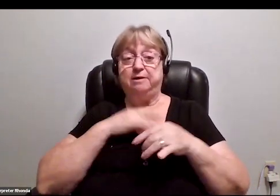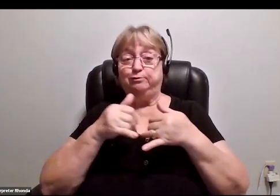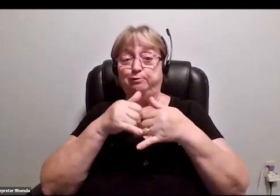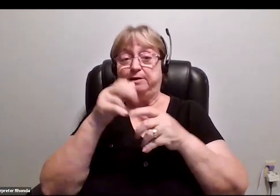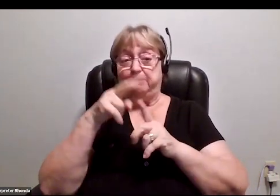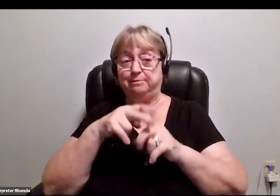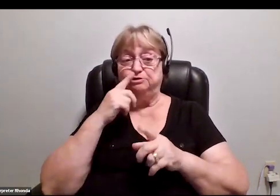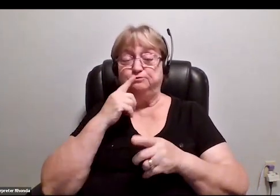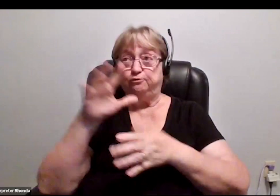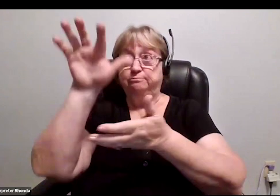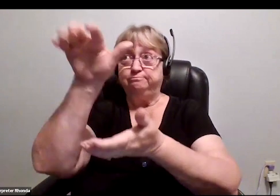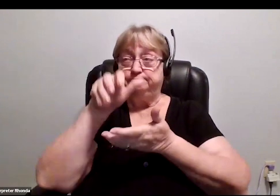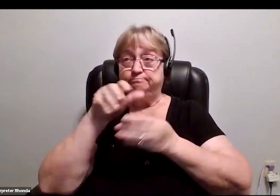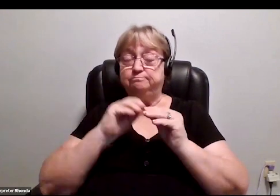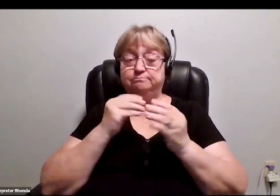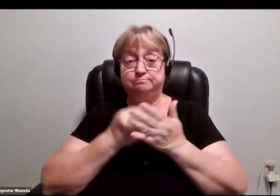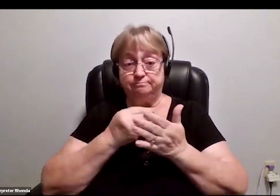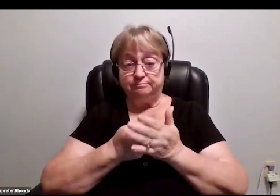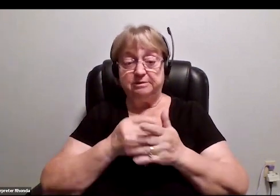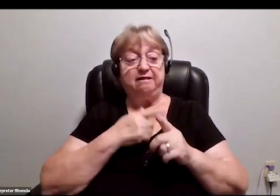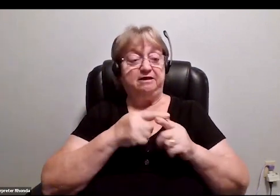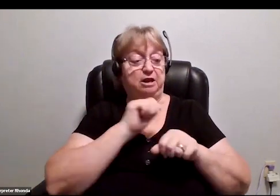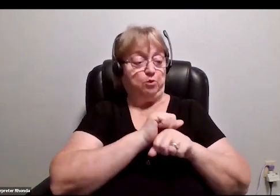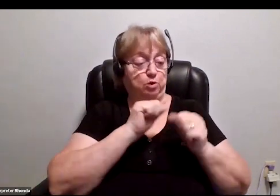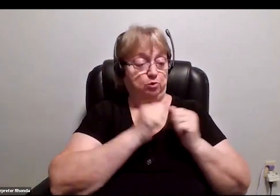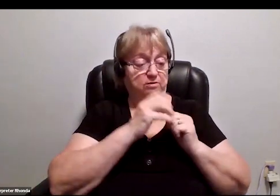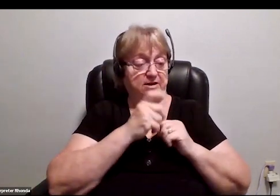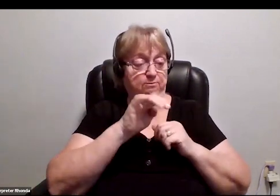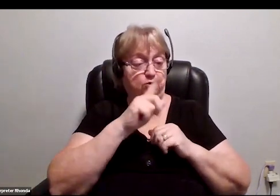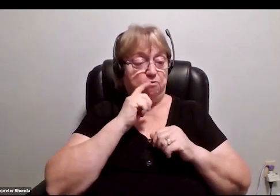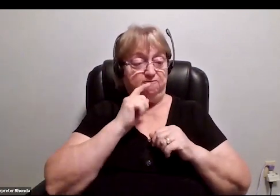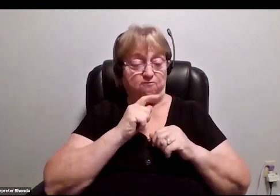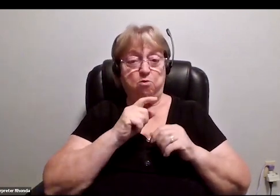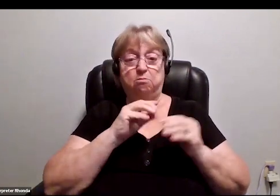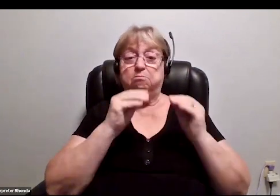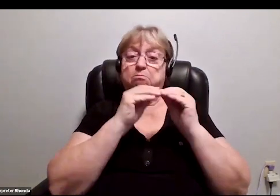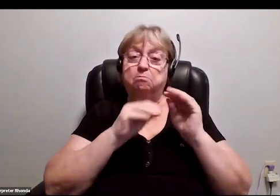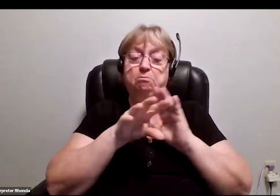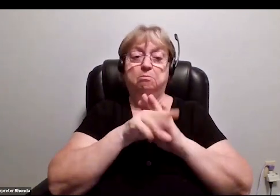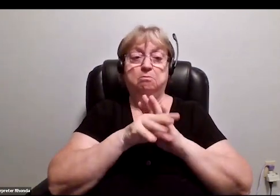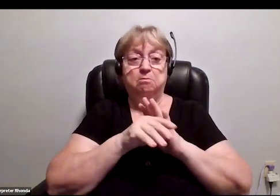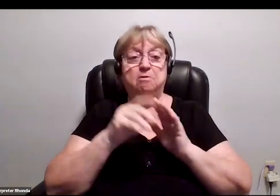to make more videos, including run-through of strategies and experiment and practicing demos.